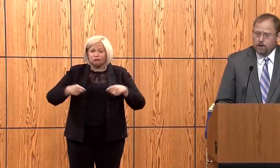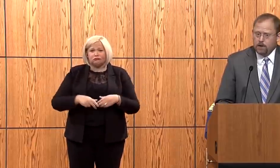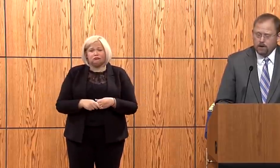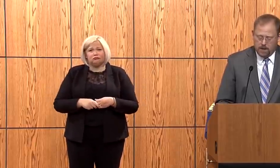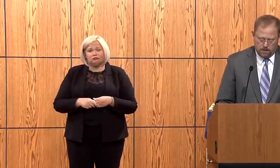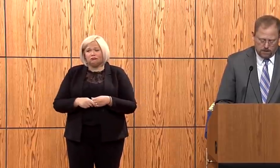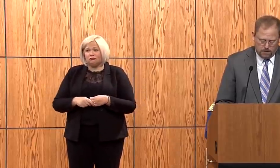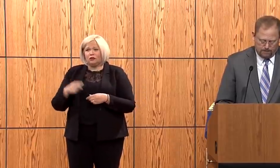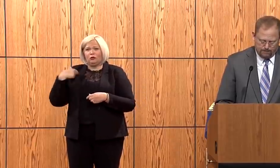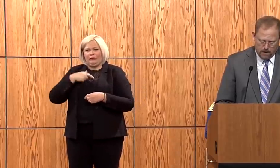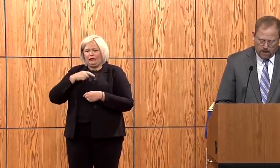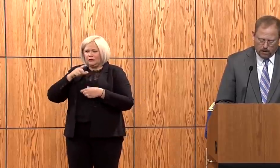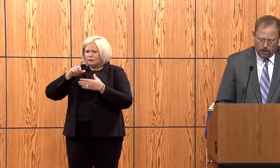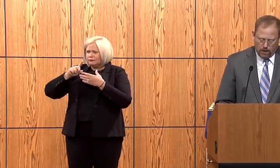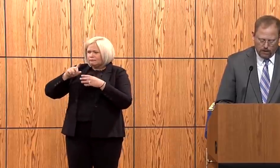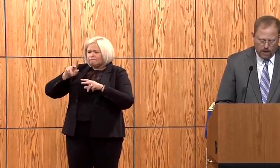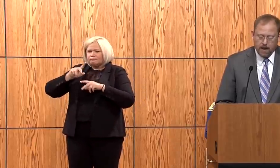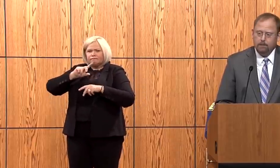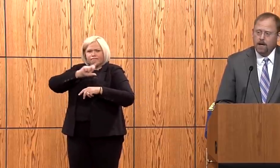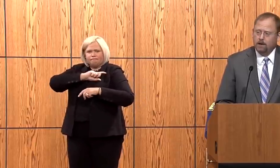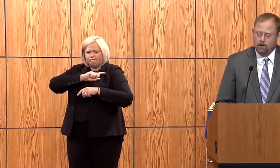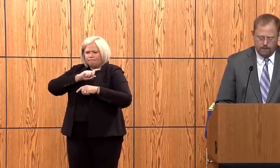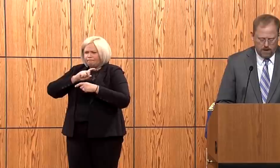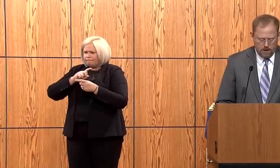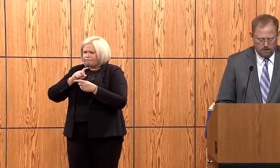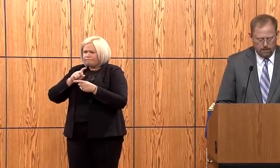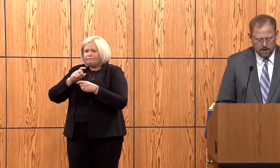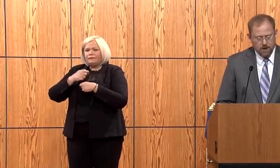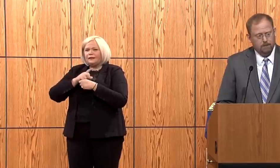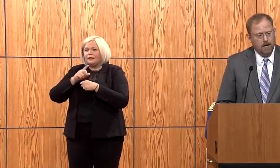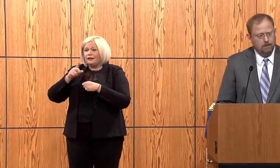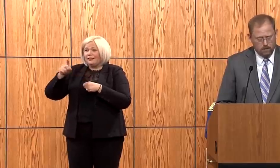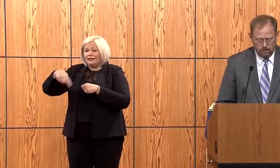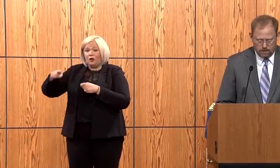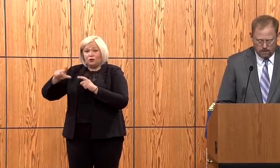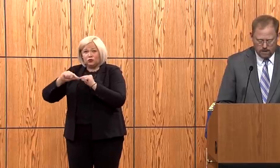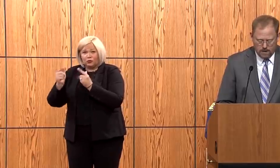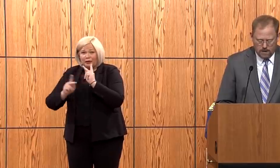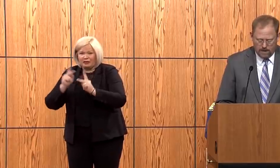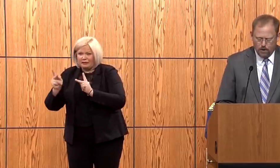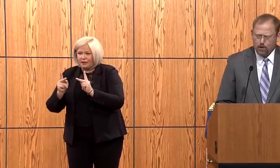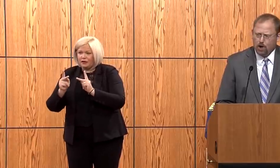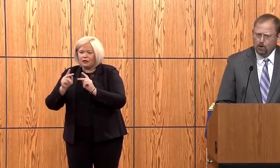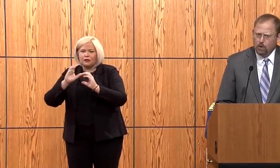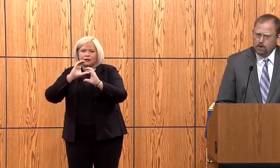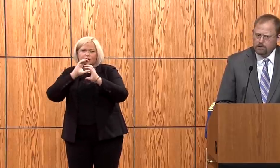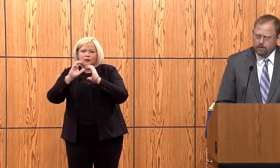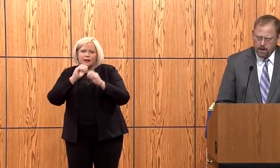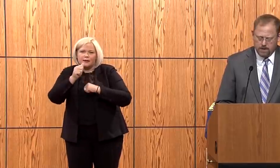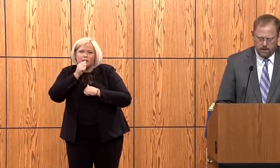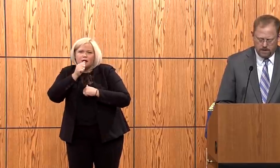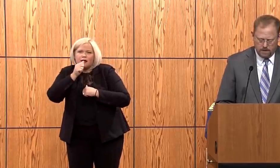KIDNAP THE GOVERNOR AND ACTING IN FURTHERANCE OF PLAN.